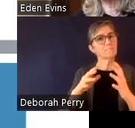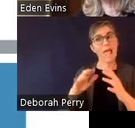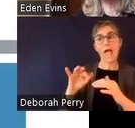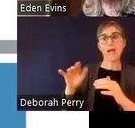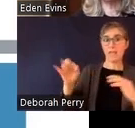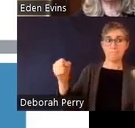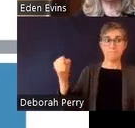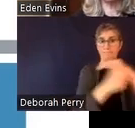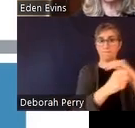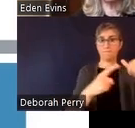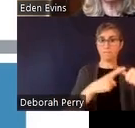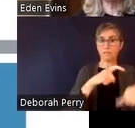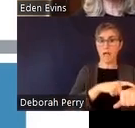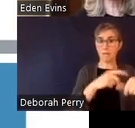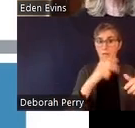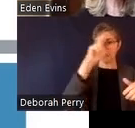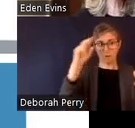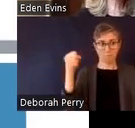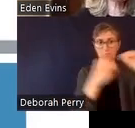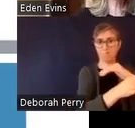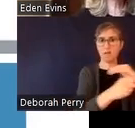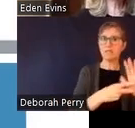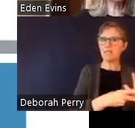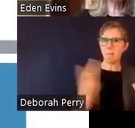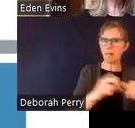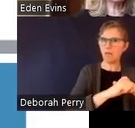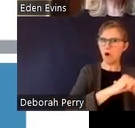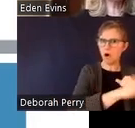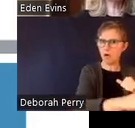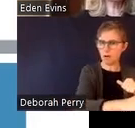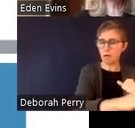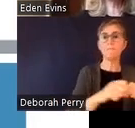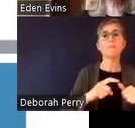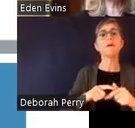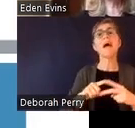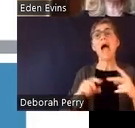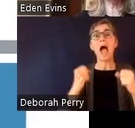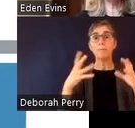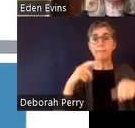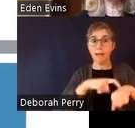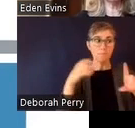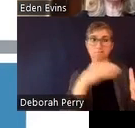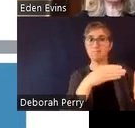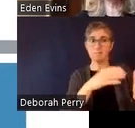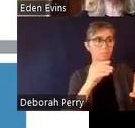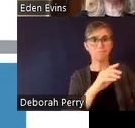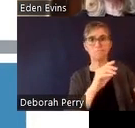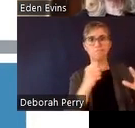60 days versus 30. They had more than twice the number of hospitalizations on average;